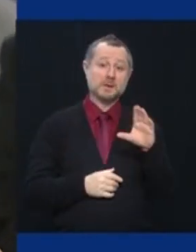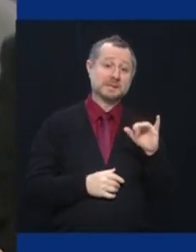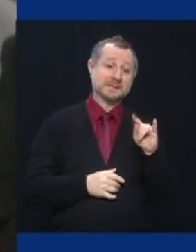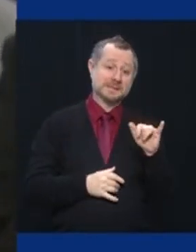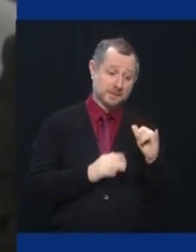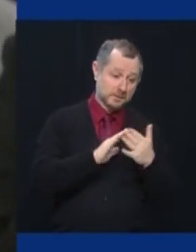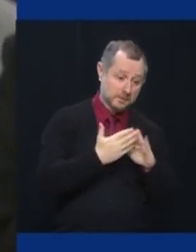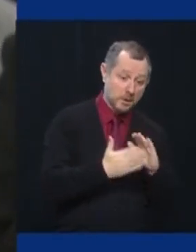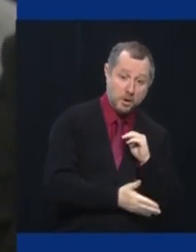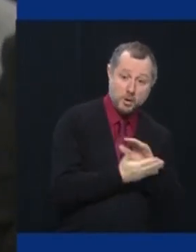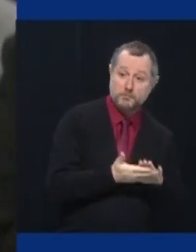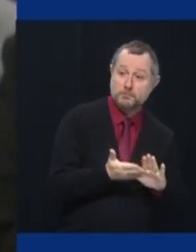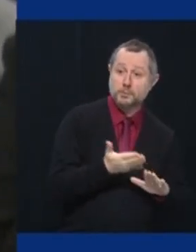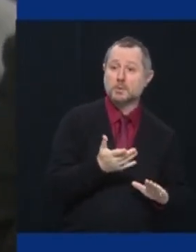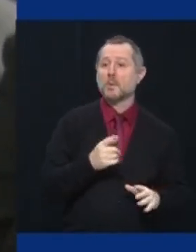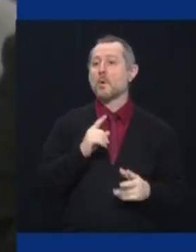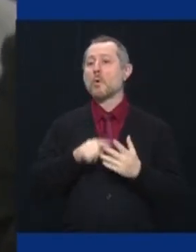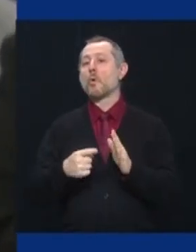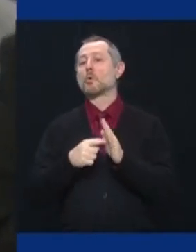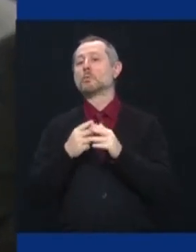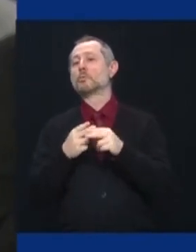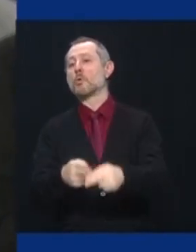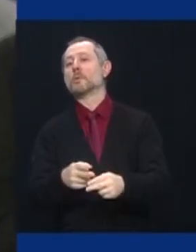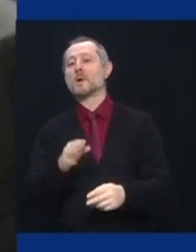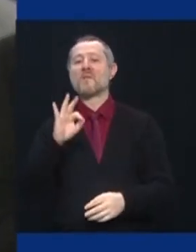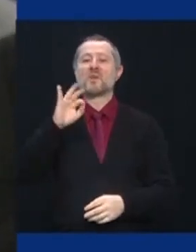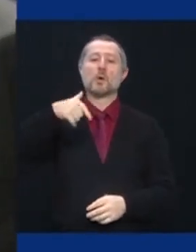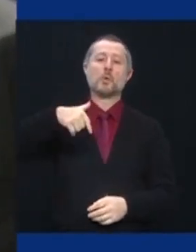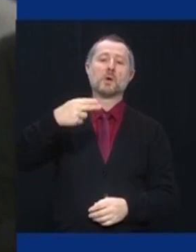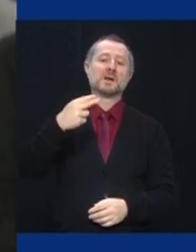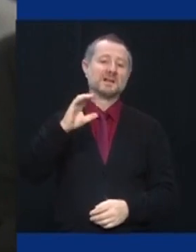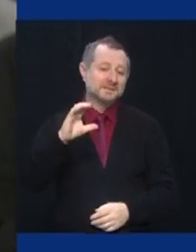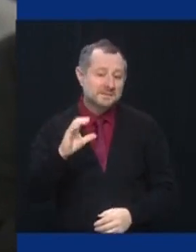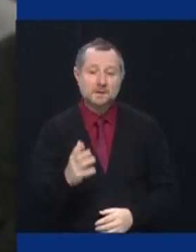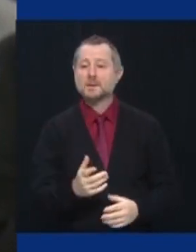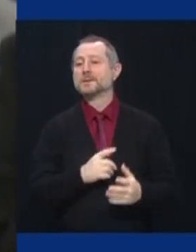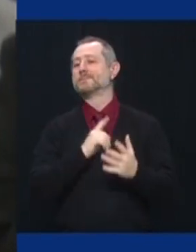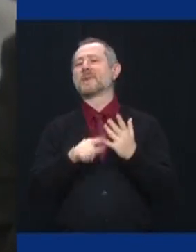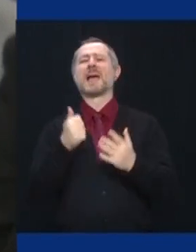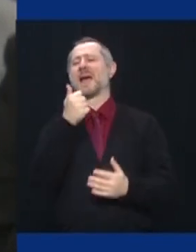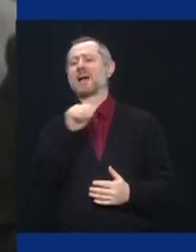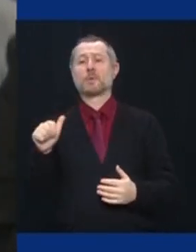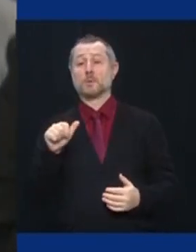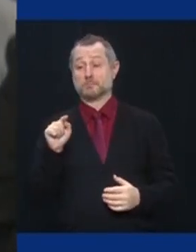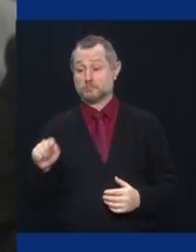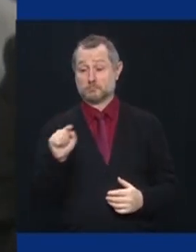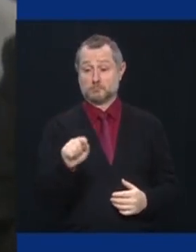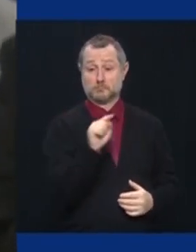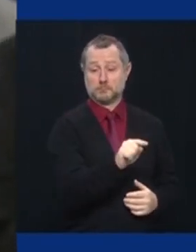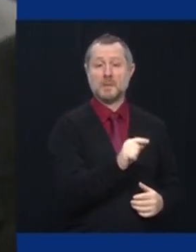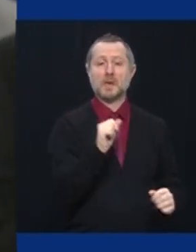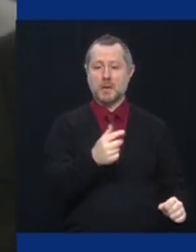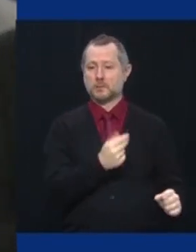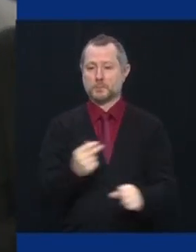SO WEATHER YOU'RE GOING TO A COUNTY RUN SITE, A CITY RUN